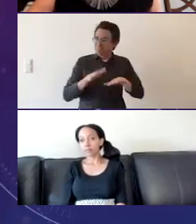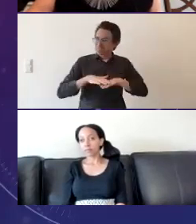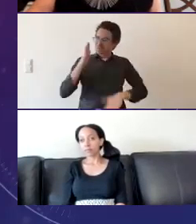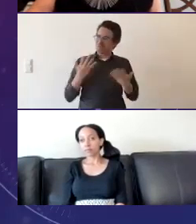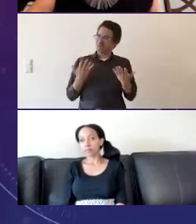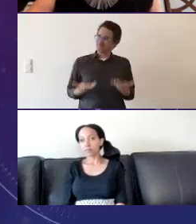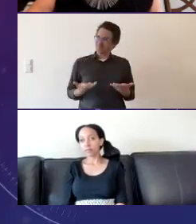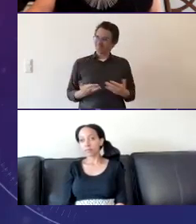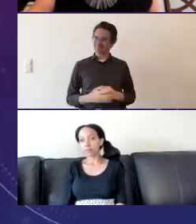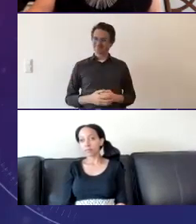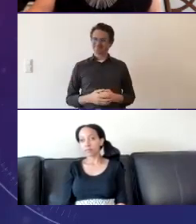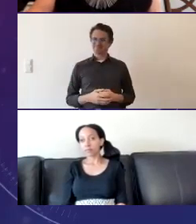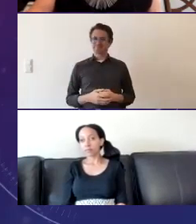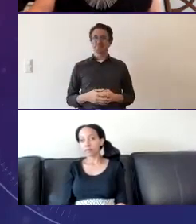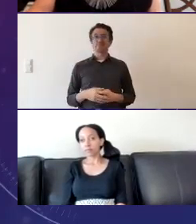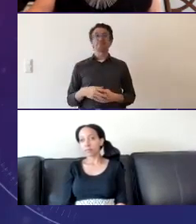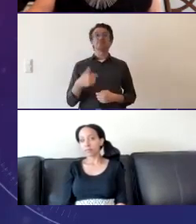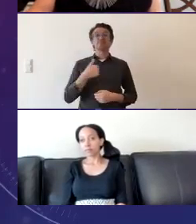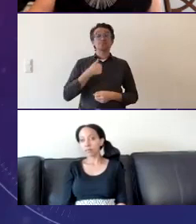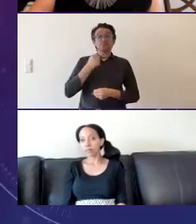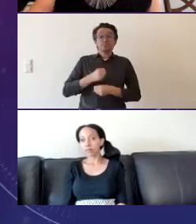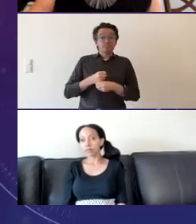inclusion and analytics with the disability rights fund and the